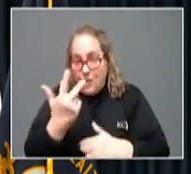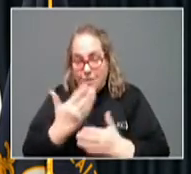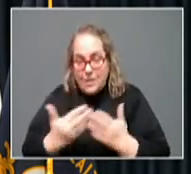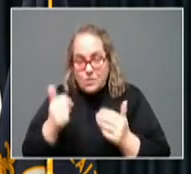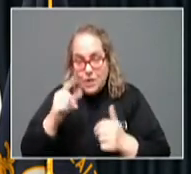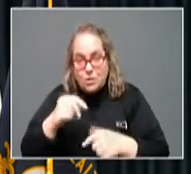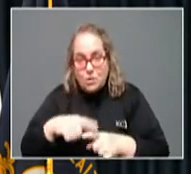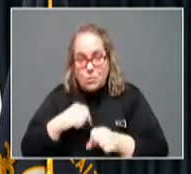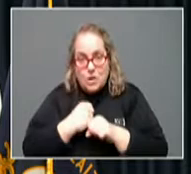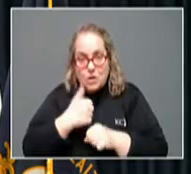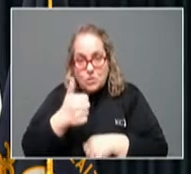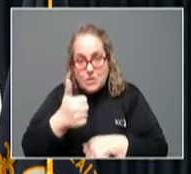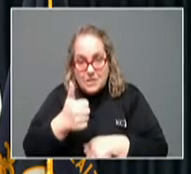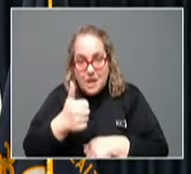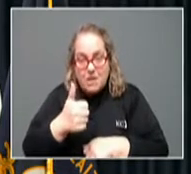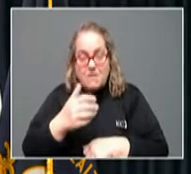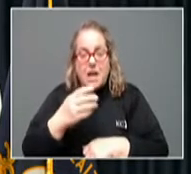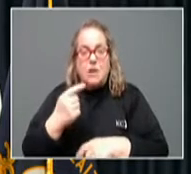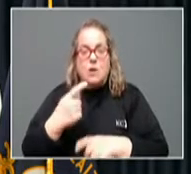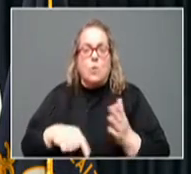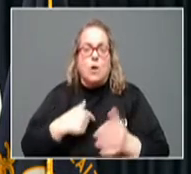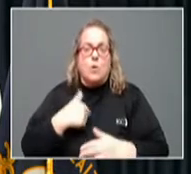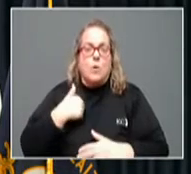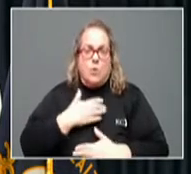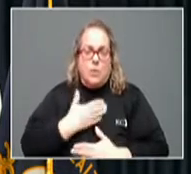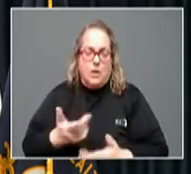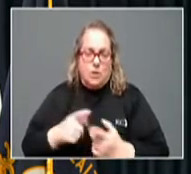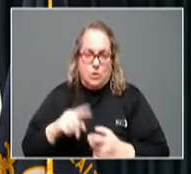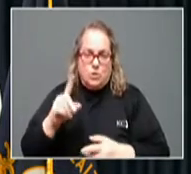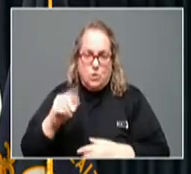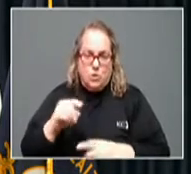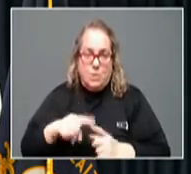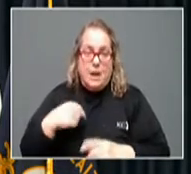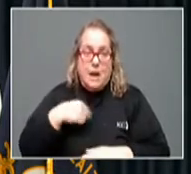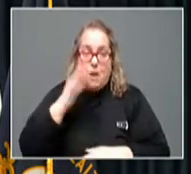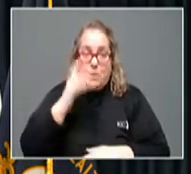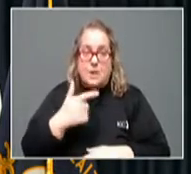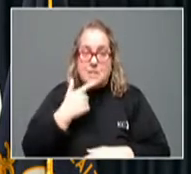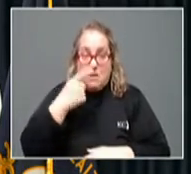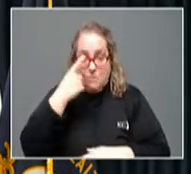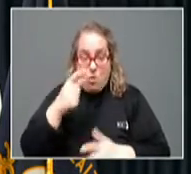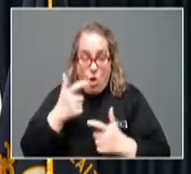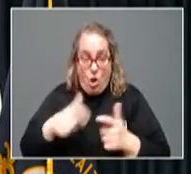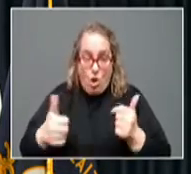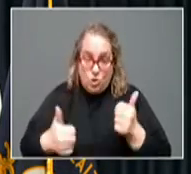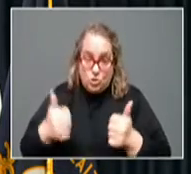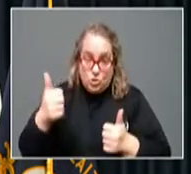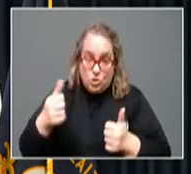what we're willing to to do. But I will say for a larger home gatherings and,